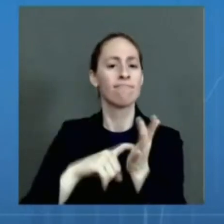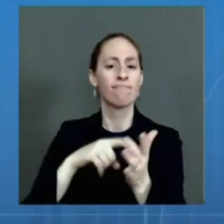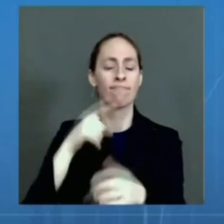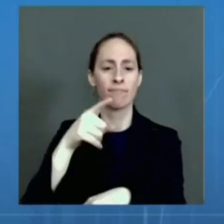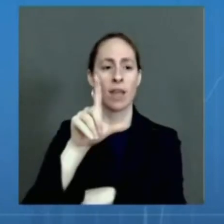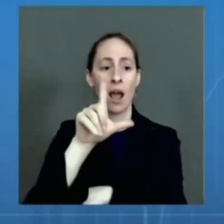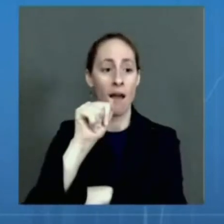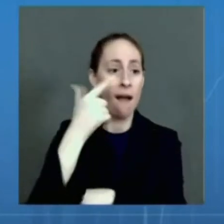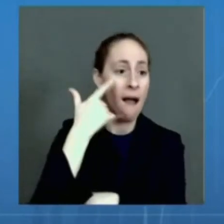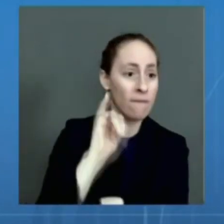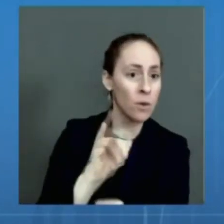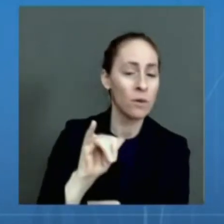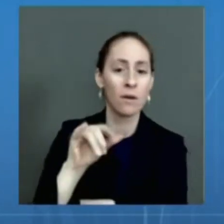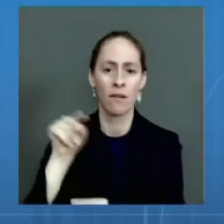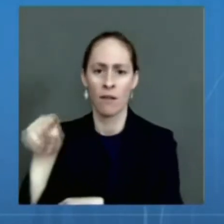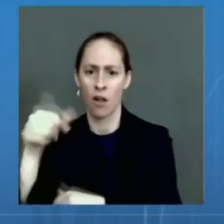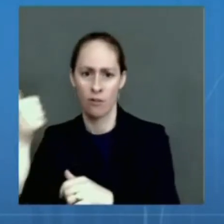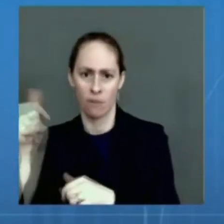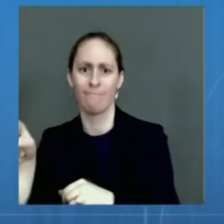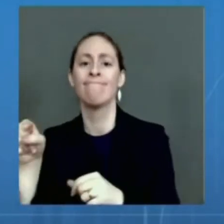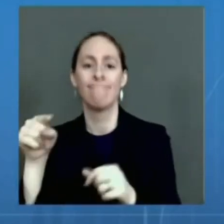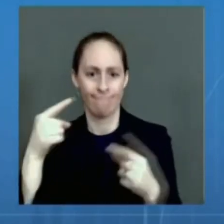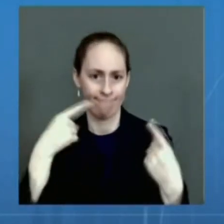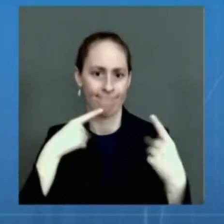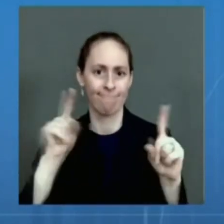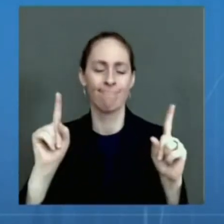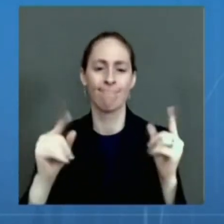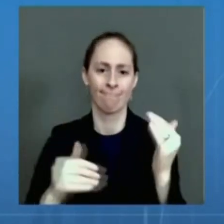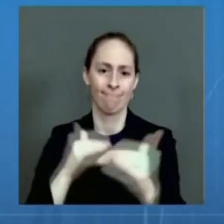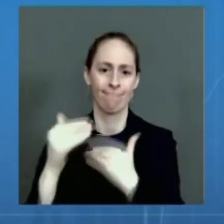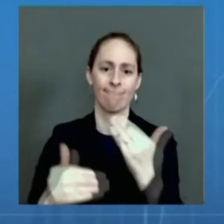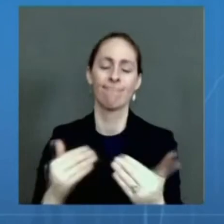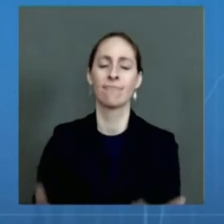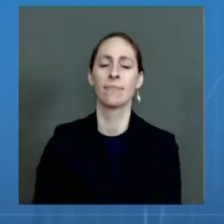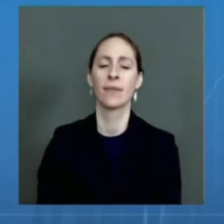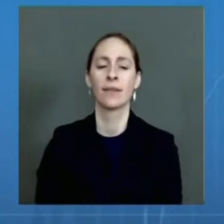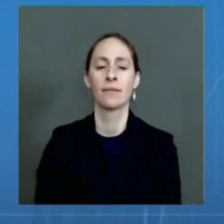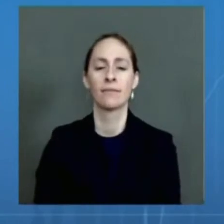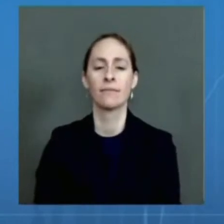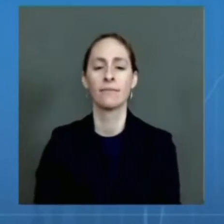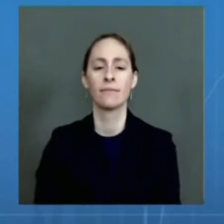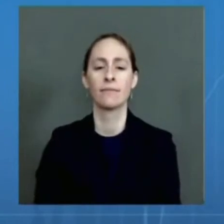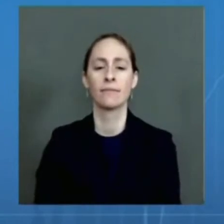THESE STUDIES DEMONSTRATE THE TEST TO STAY WORKS TO KEEP UNVACCINATED CHILDREN IN